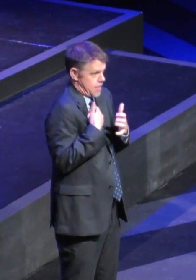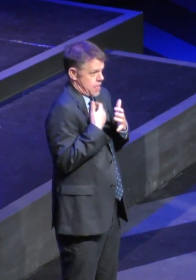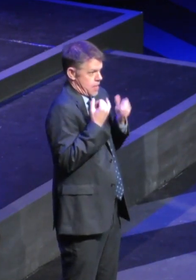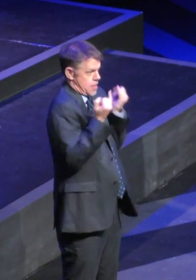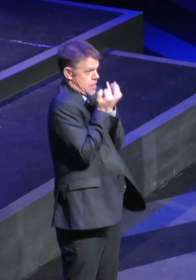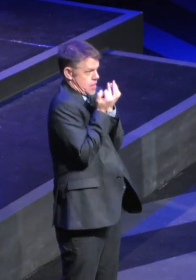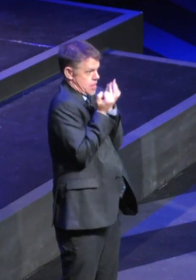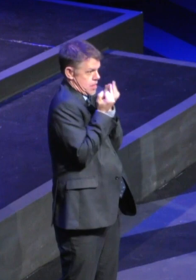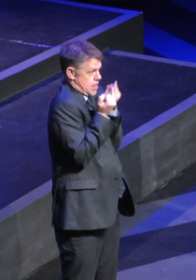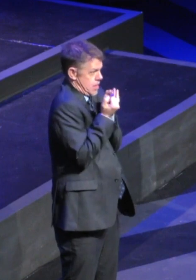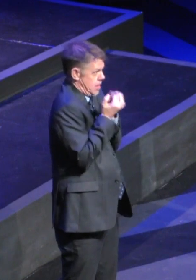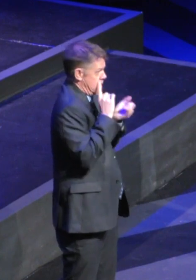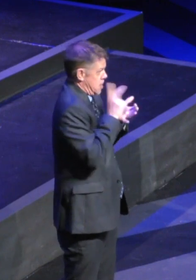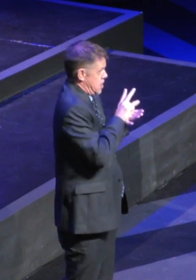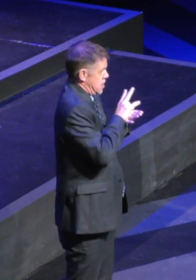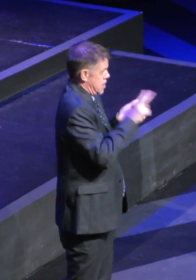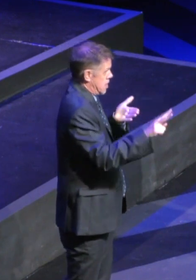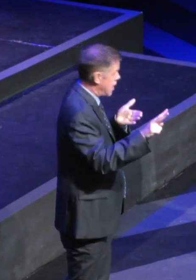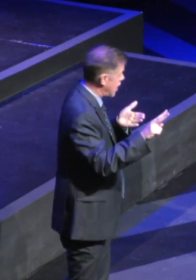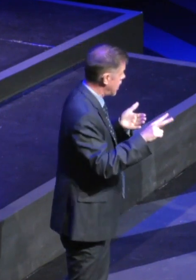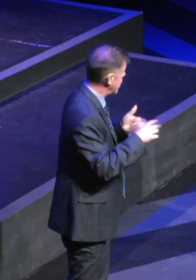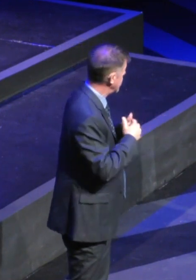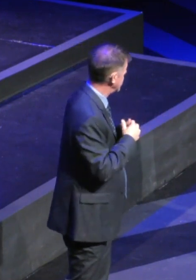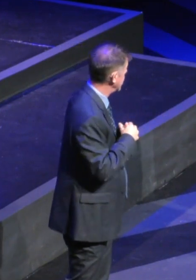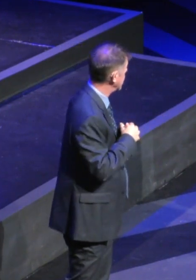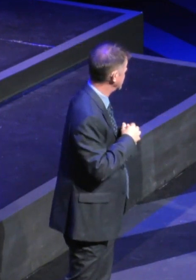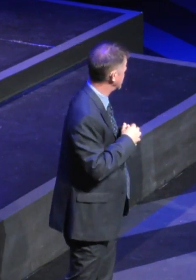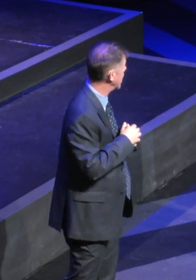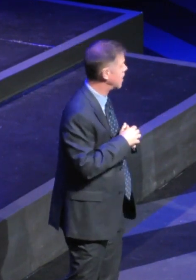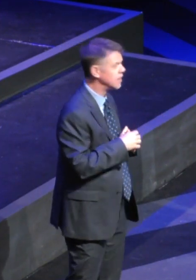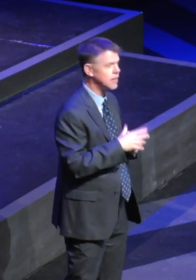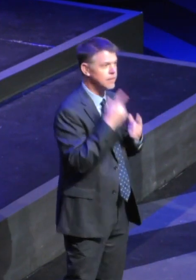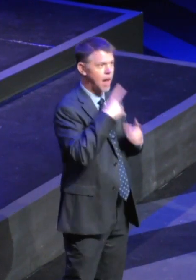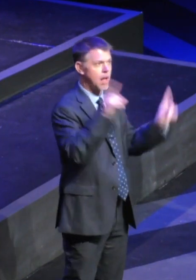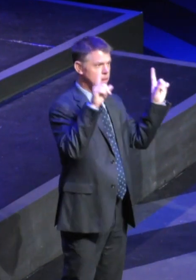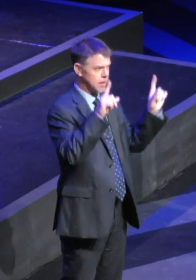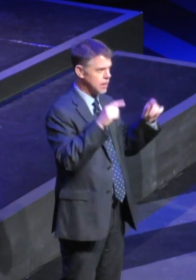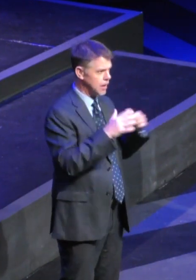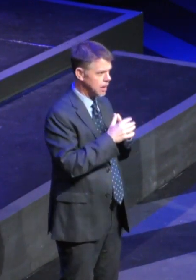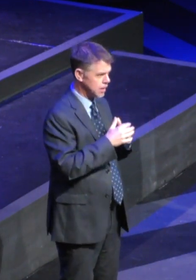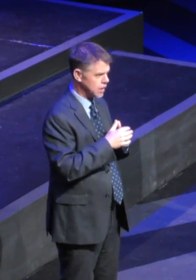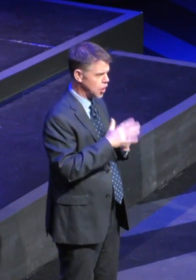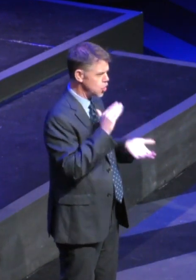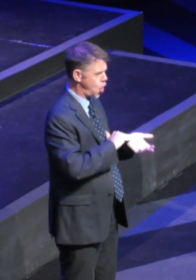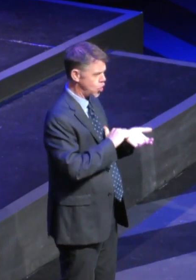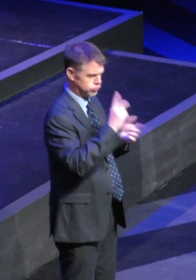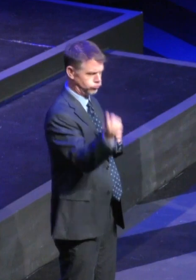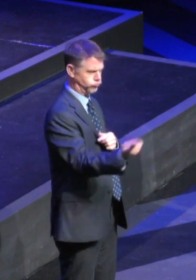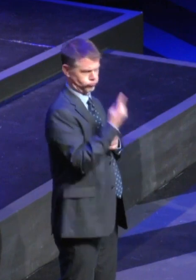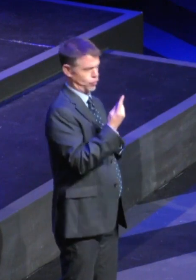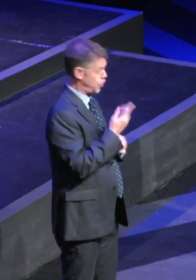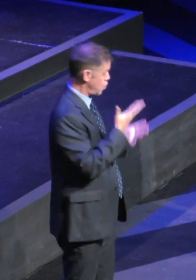I finally get to see people, the doctor comes in and says "Do you want to live or die?" and I'm